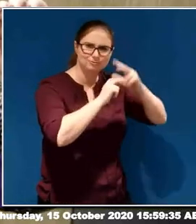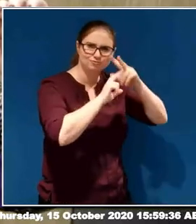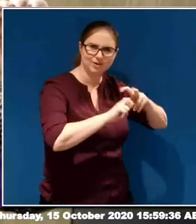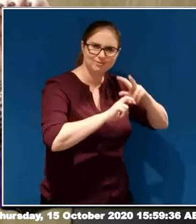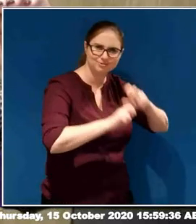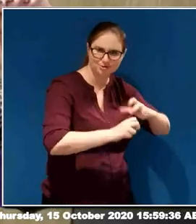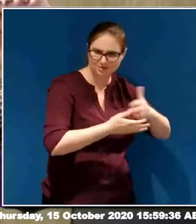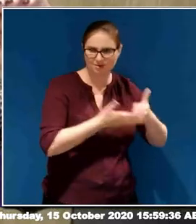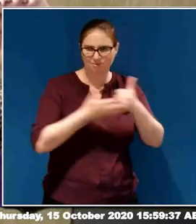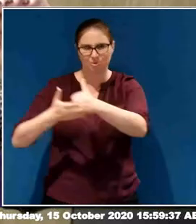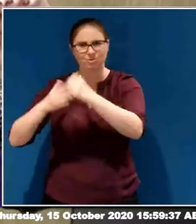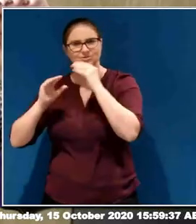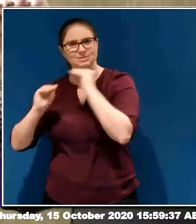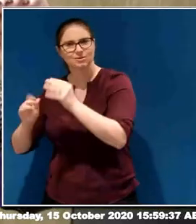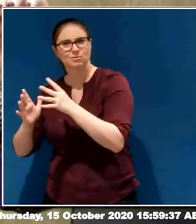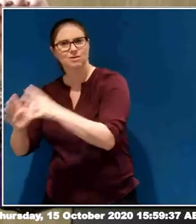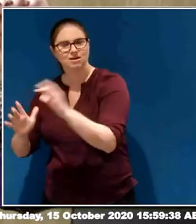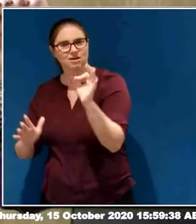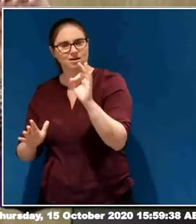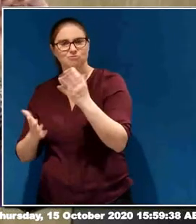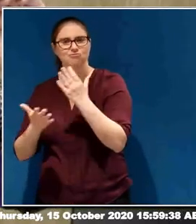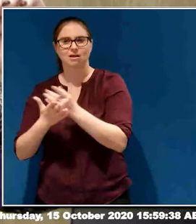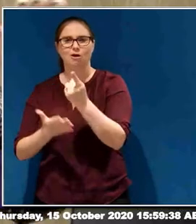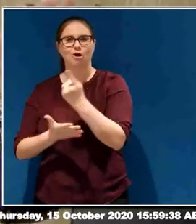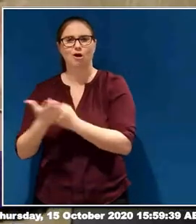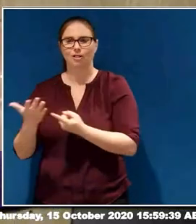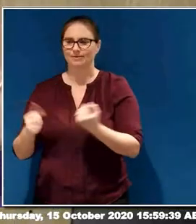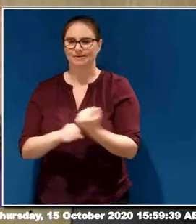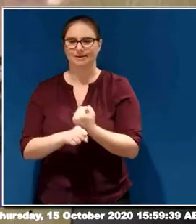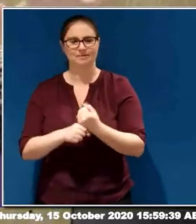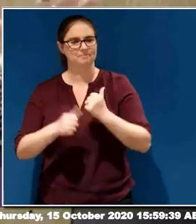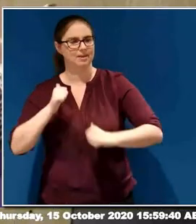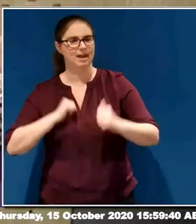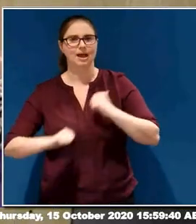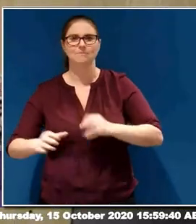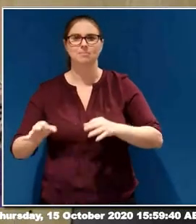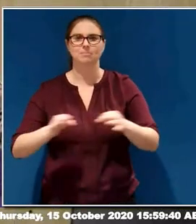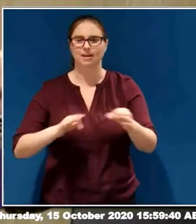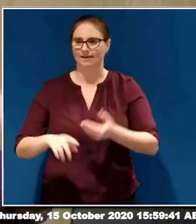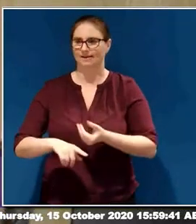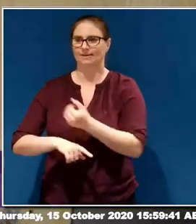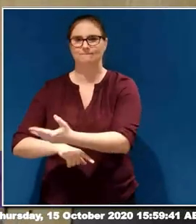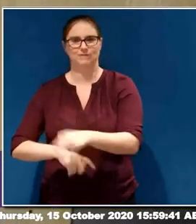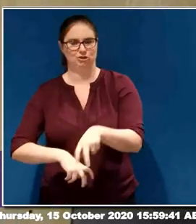chairs, or some teacher aide time to, you know, hover over them.